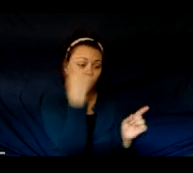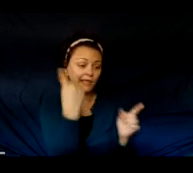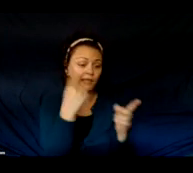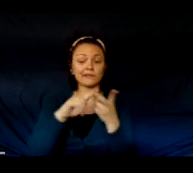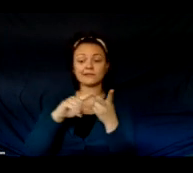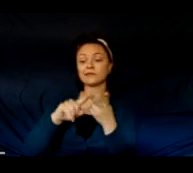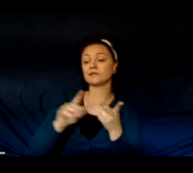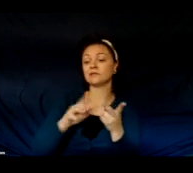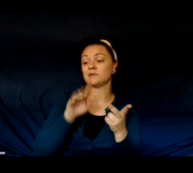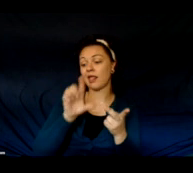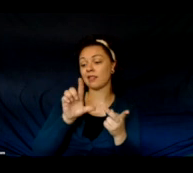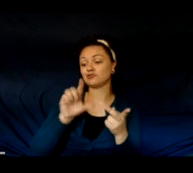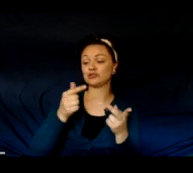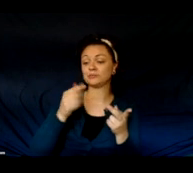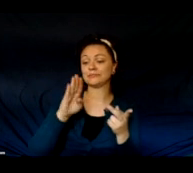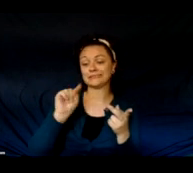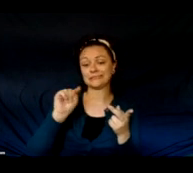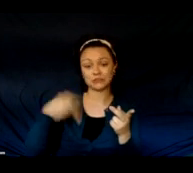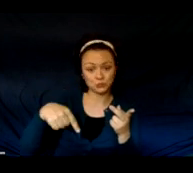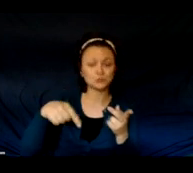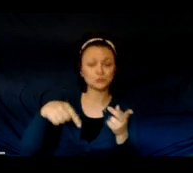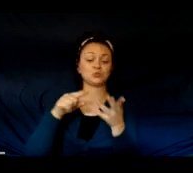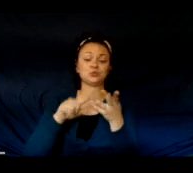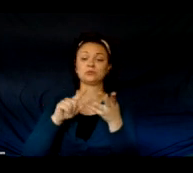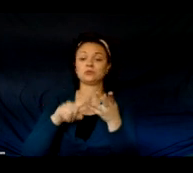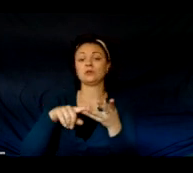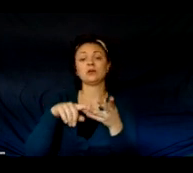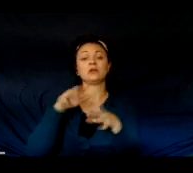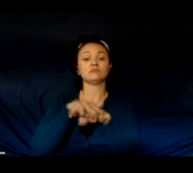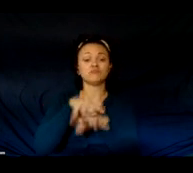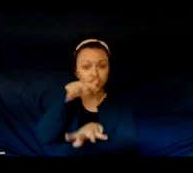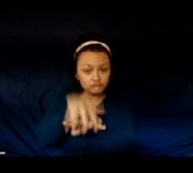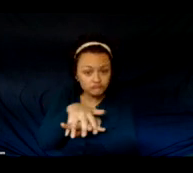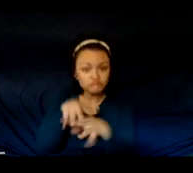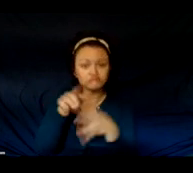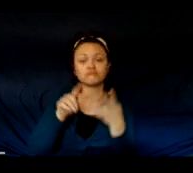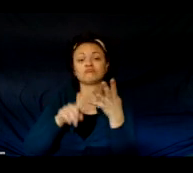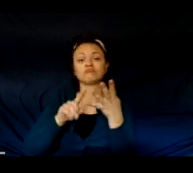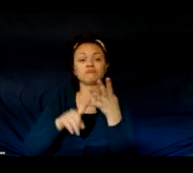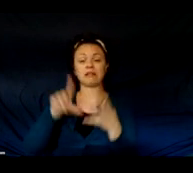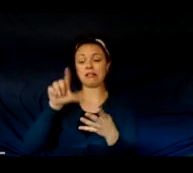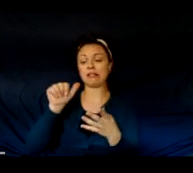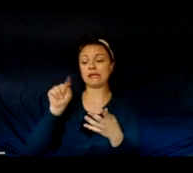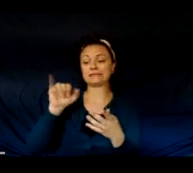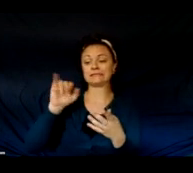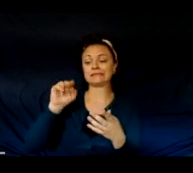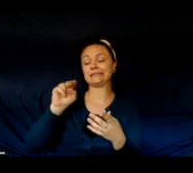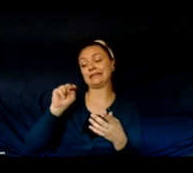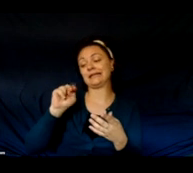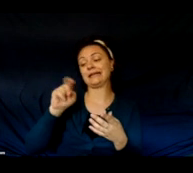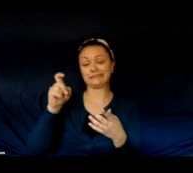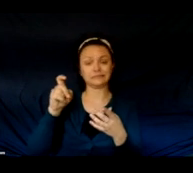native indigenous, Latinx, as well as other intersecting identities.